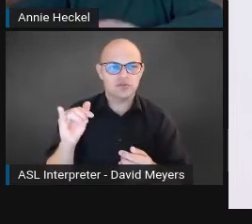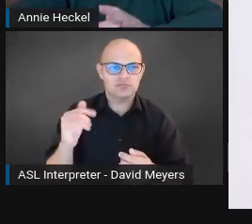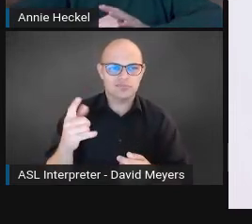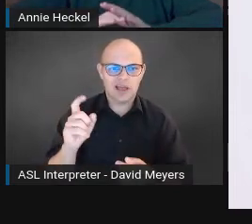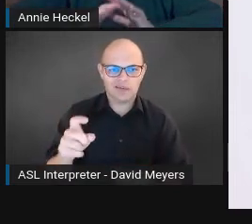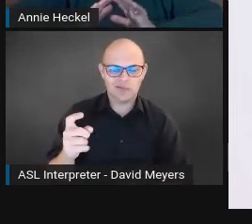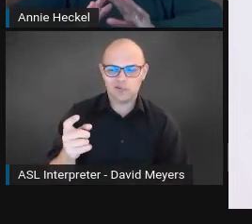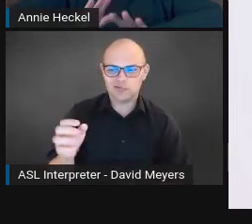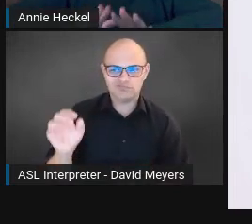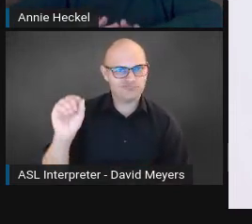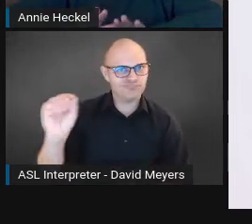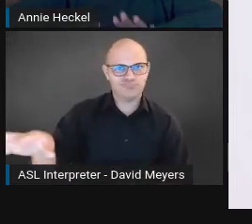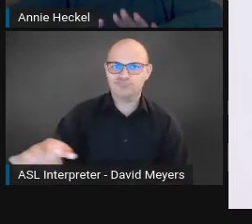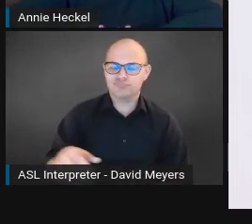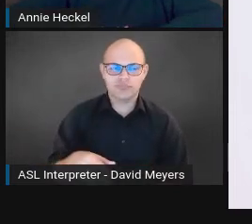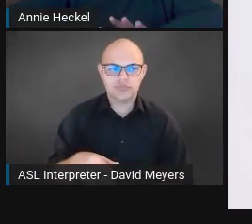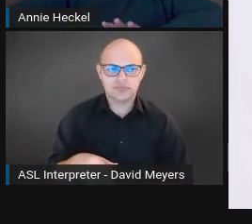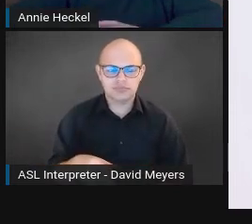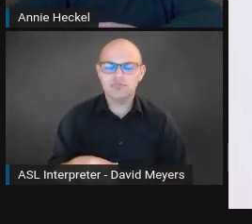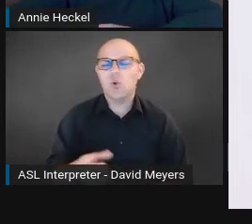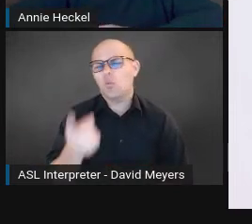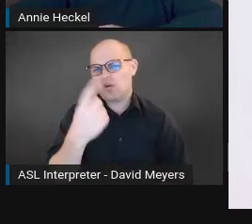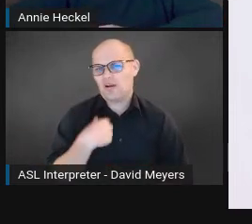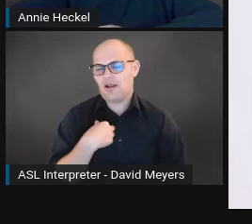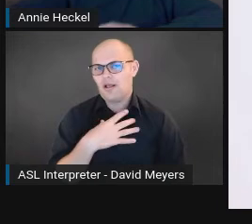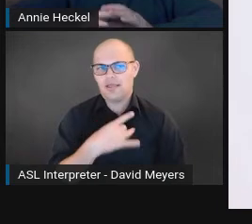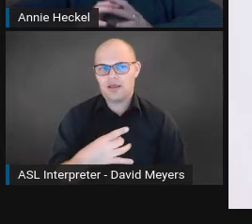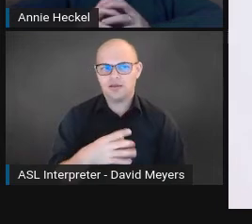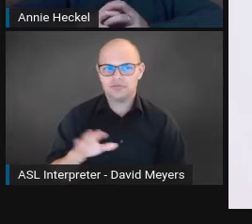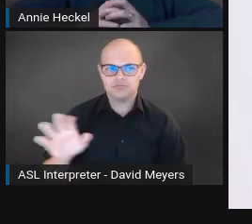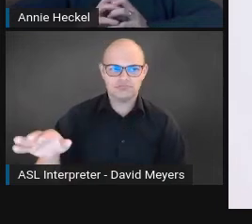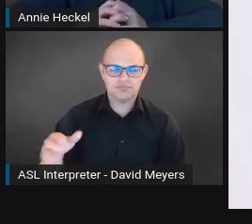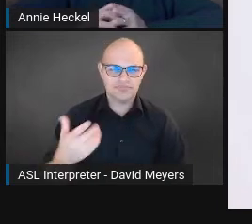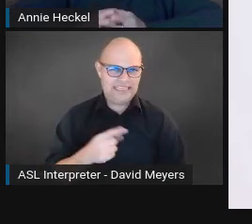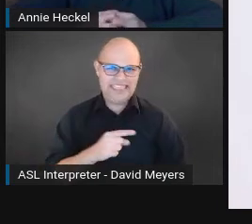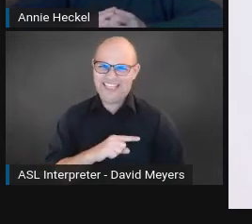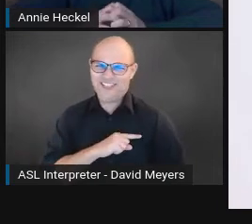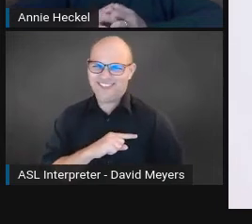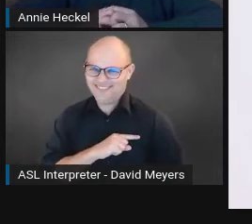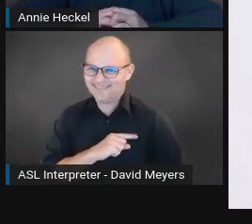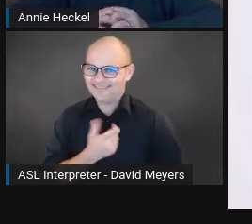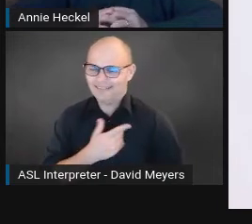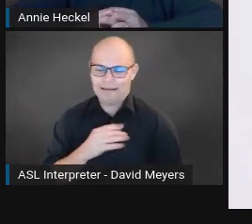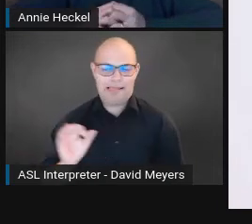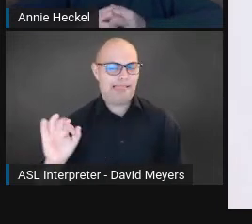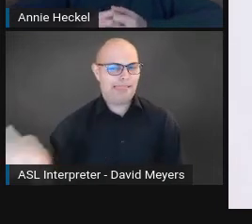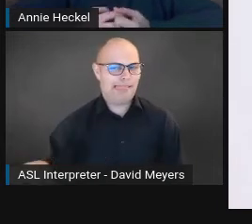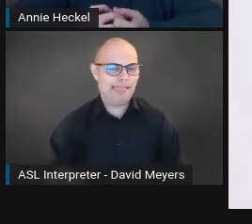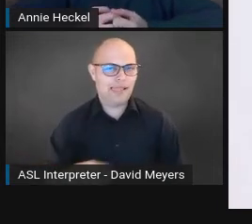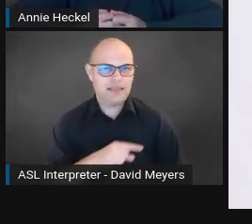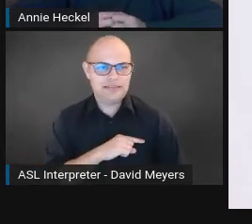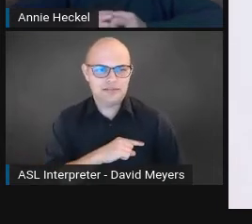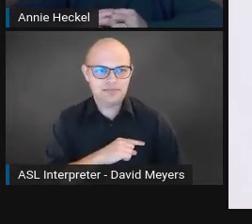One of the ones I like to start with is guilt. That's if they're being really resistant to something